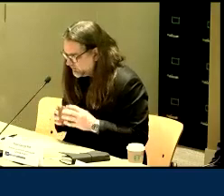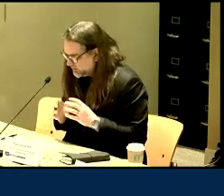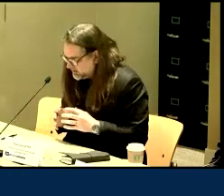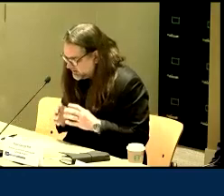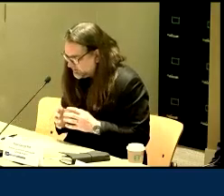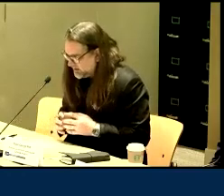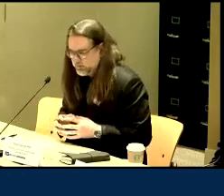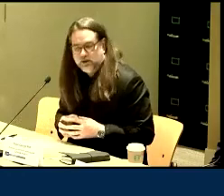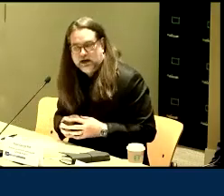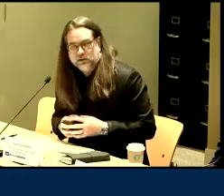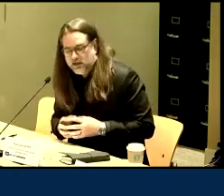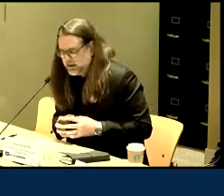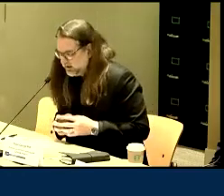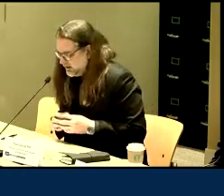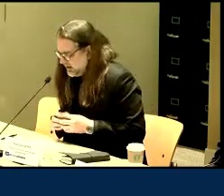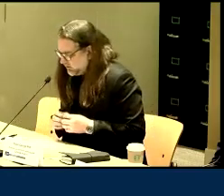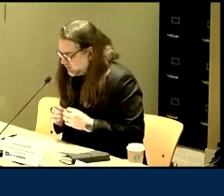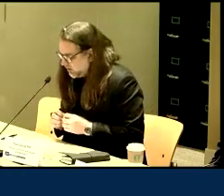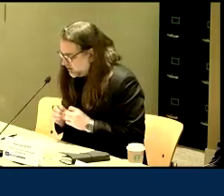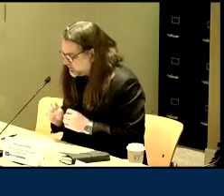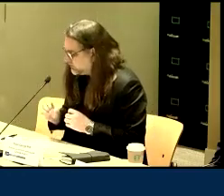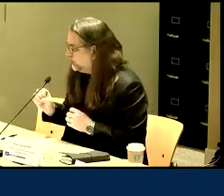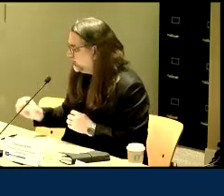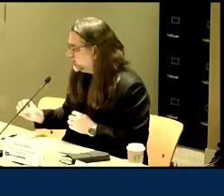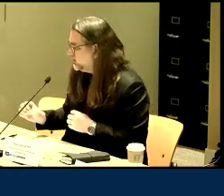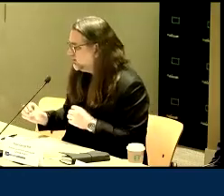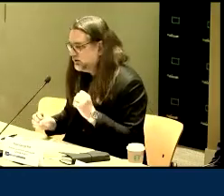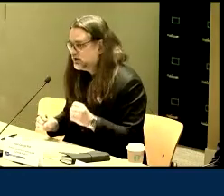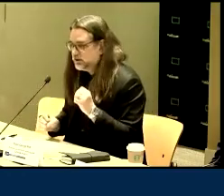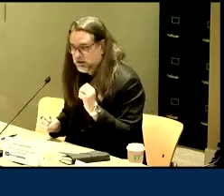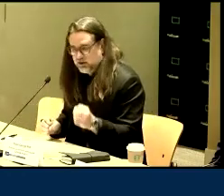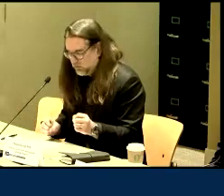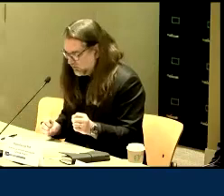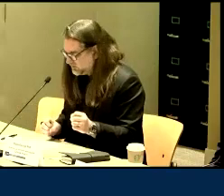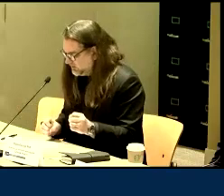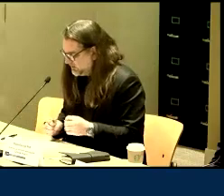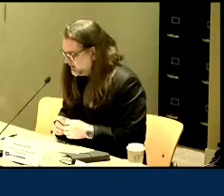And we were in that plan, we were outlining our long-term vision, mission, and goals.